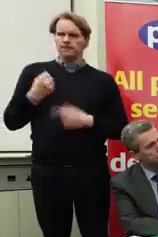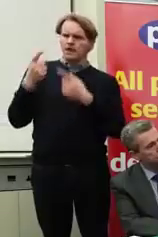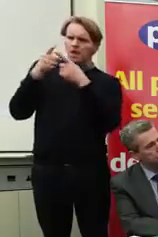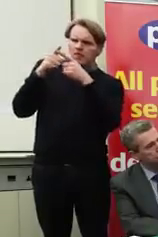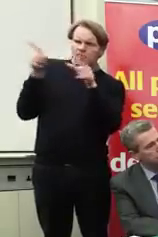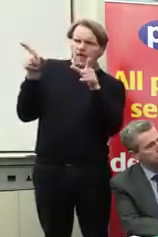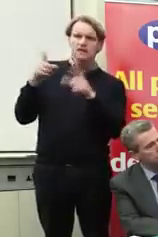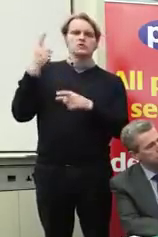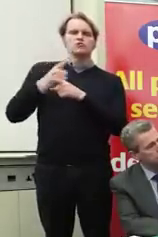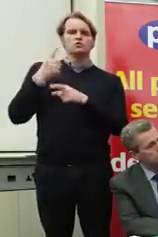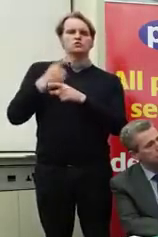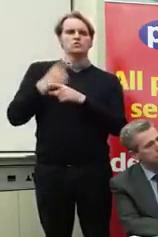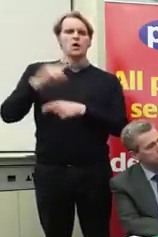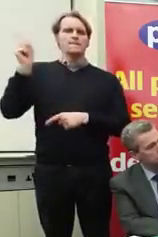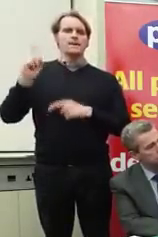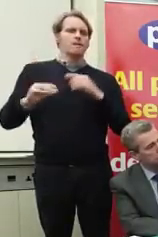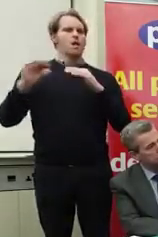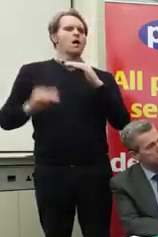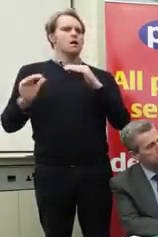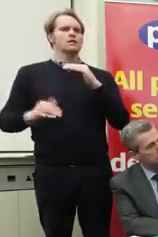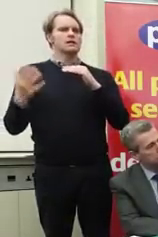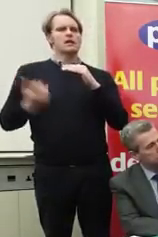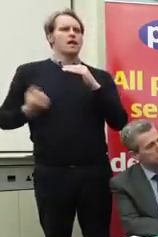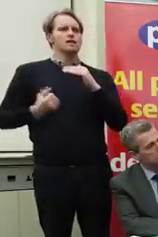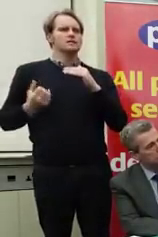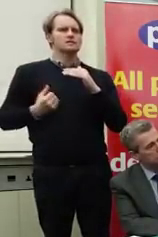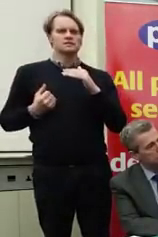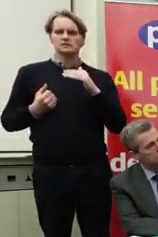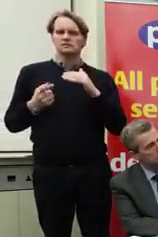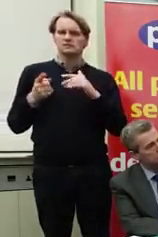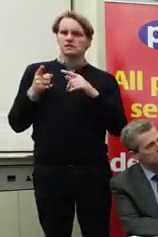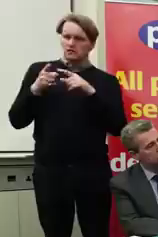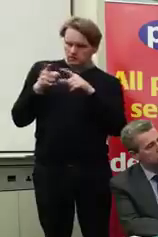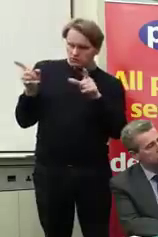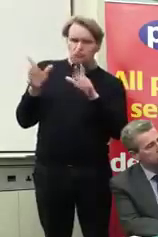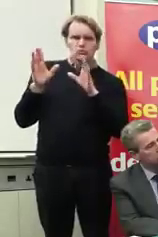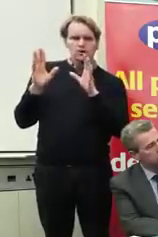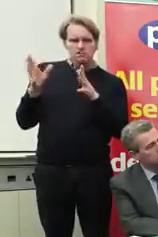people earning less than them, poorer than them, they need to take a chastening